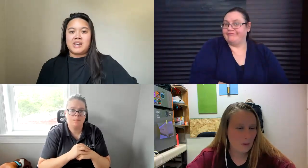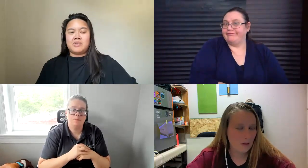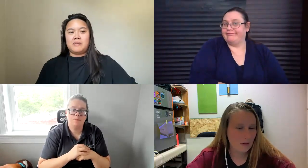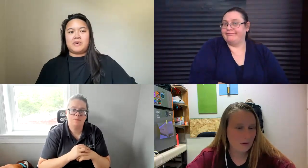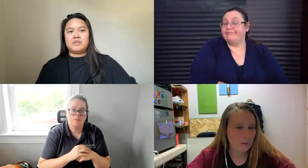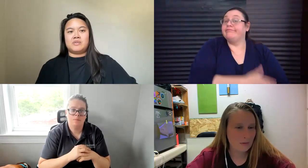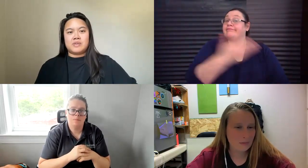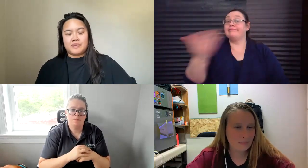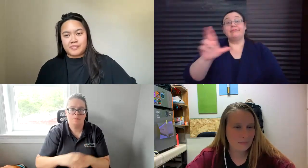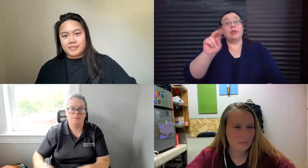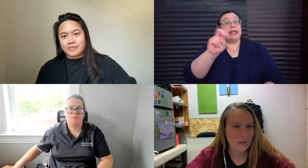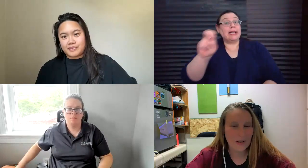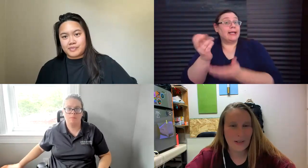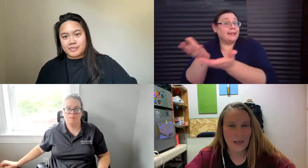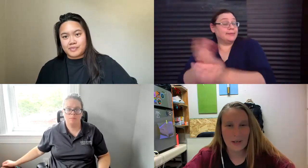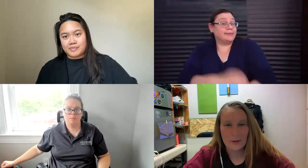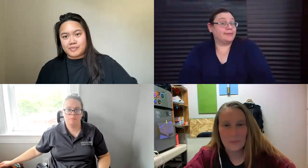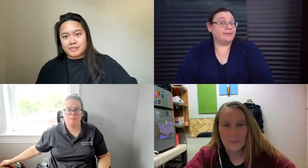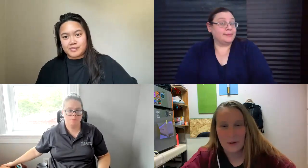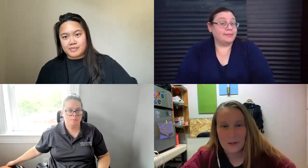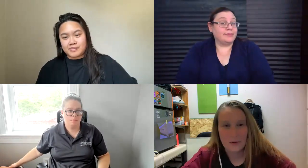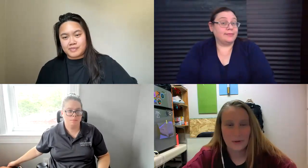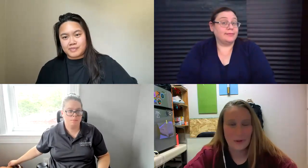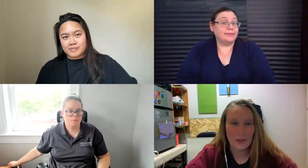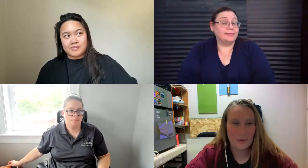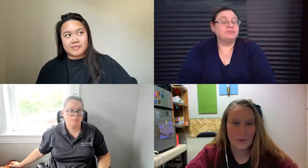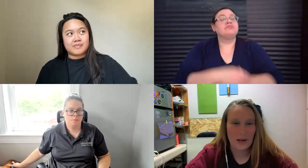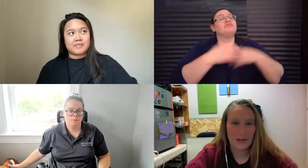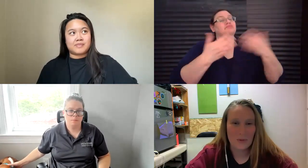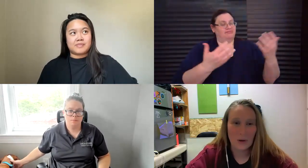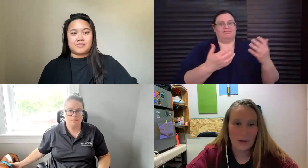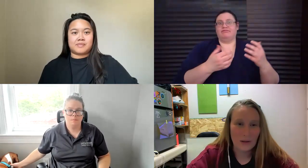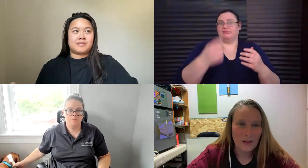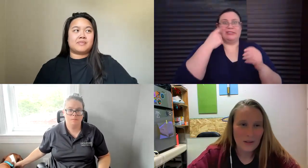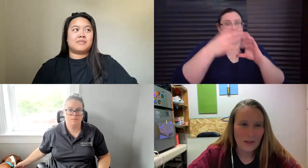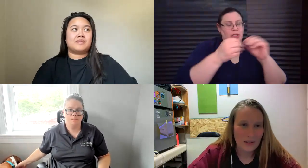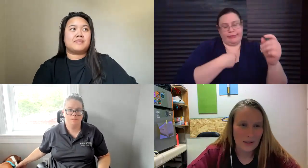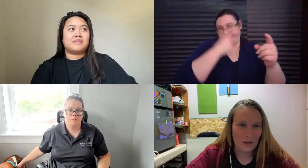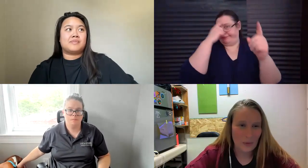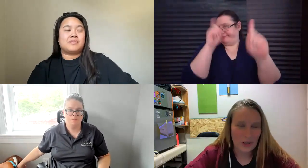I also agree with that, as well.